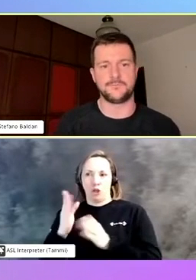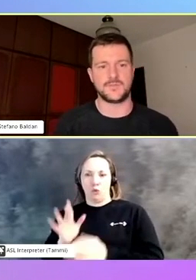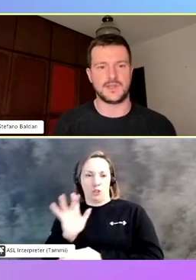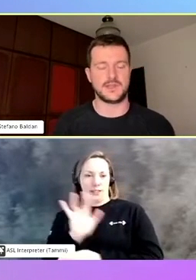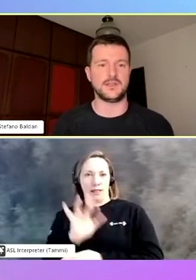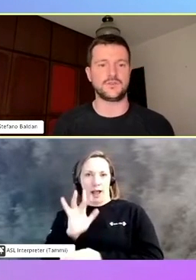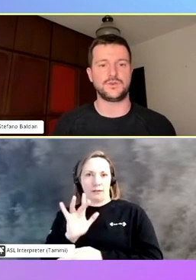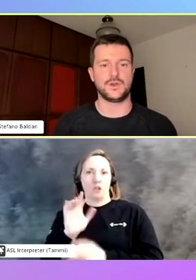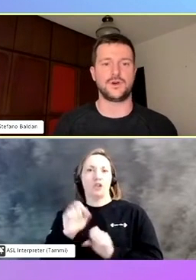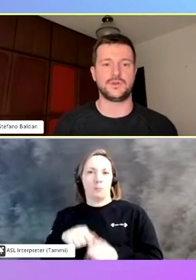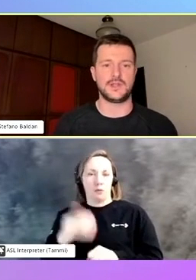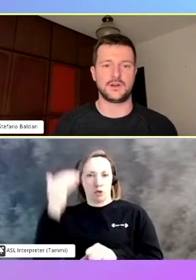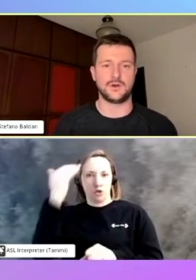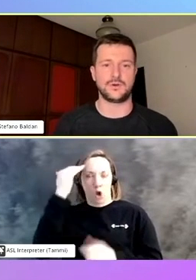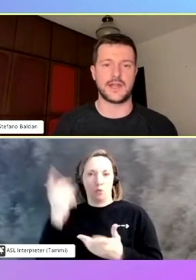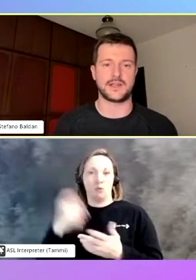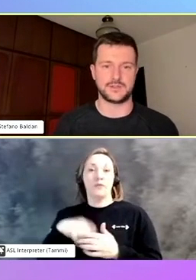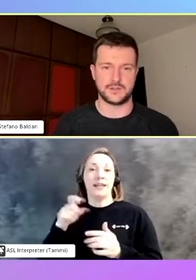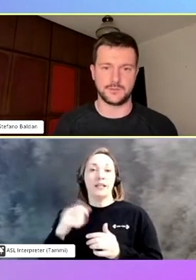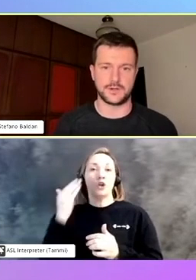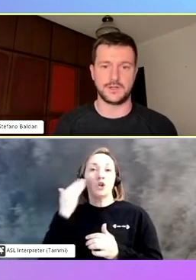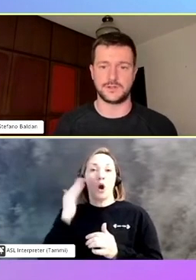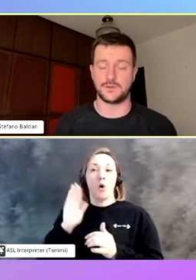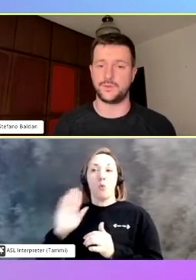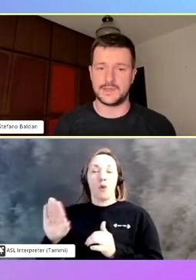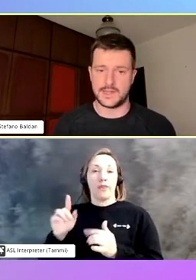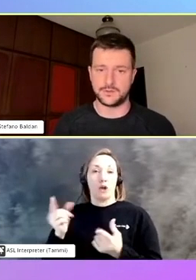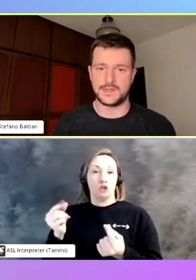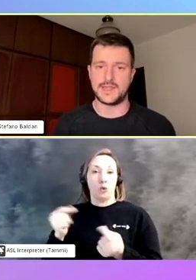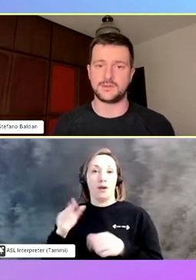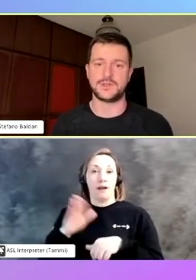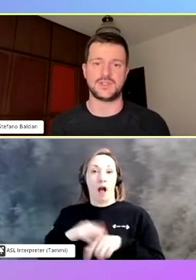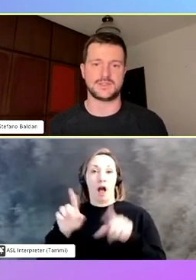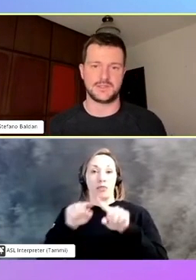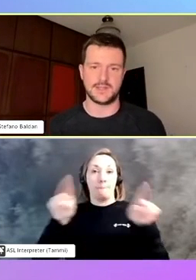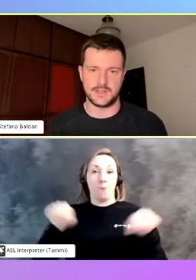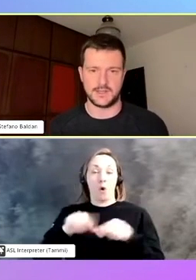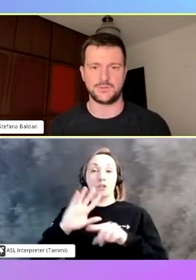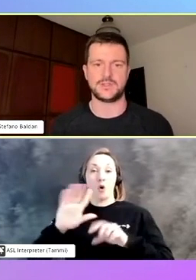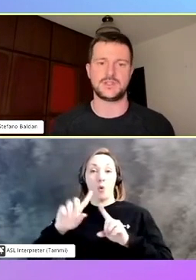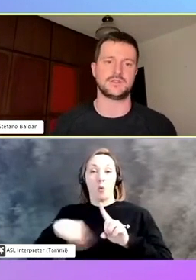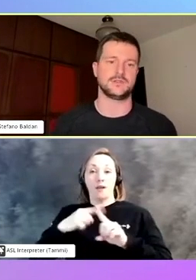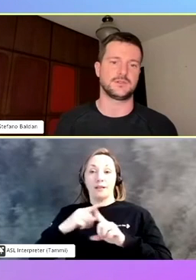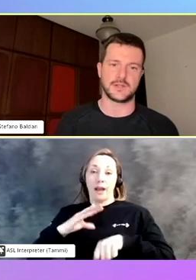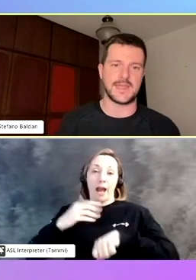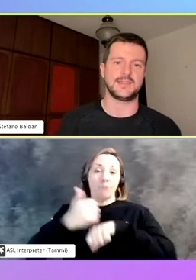To be clear, on our accessibility team, our focus is with people on disabilities,